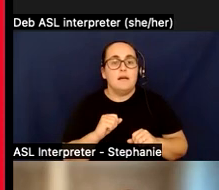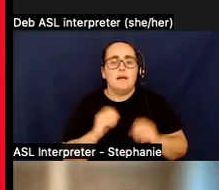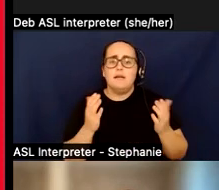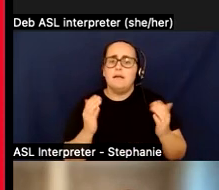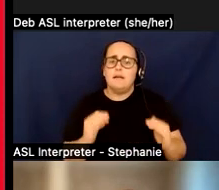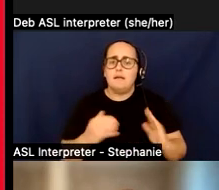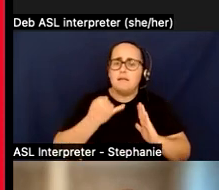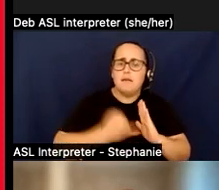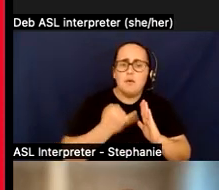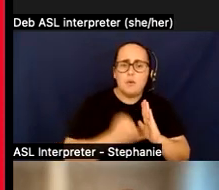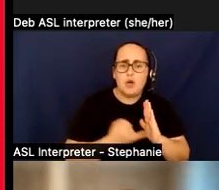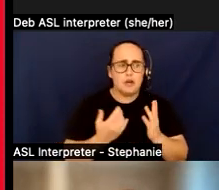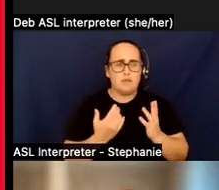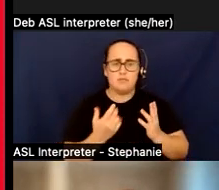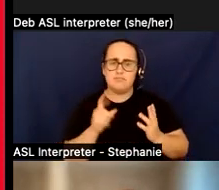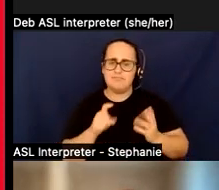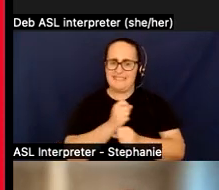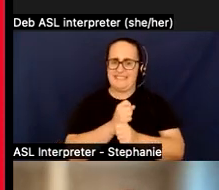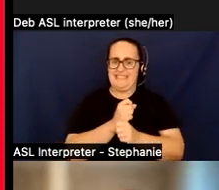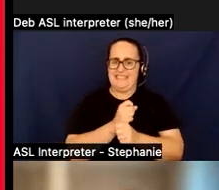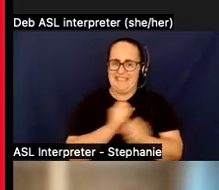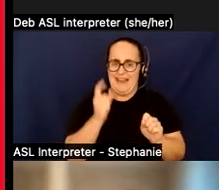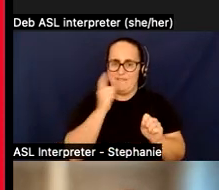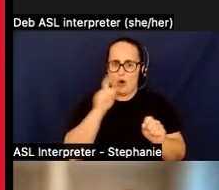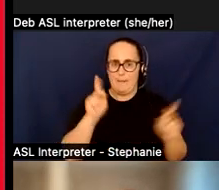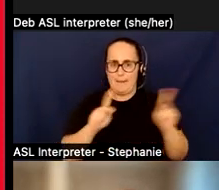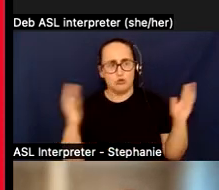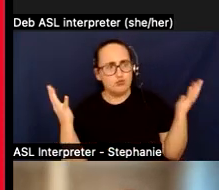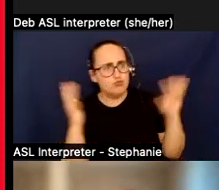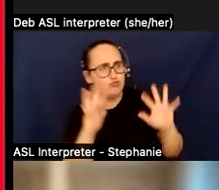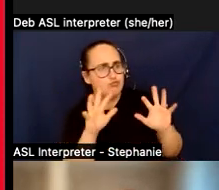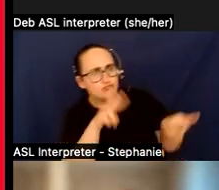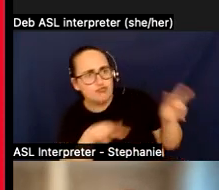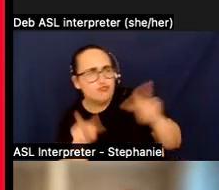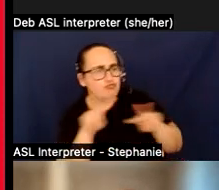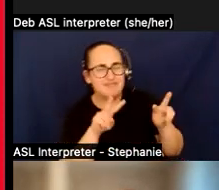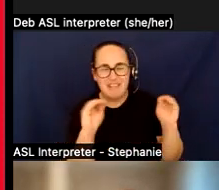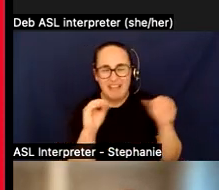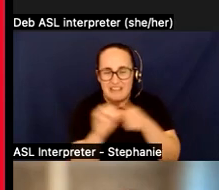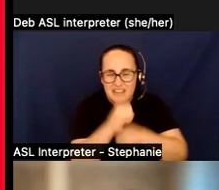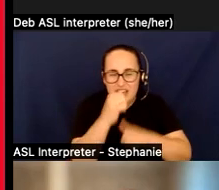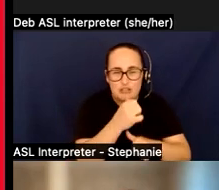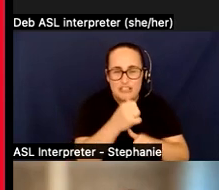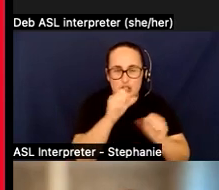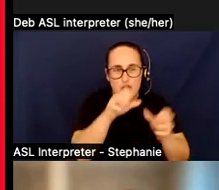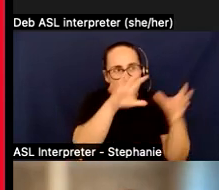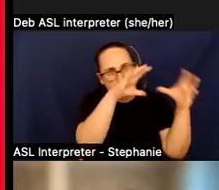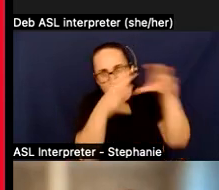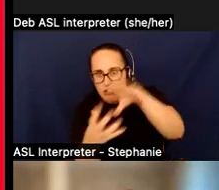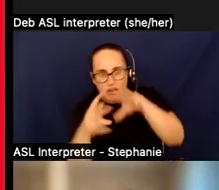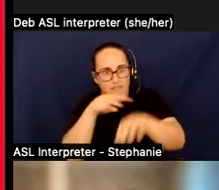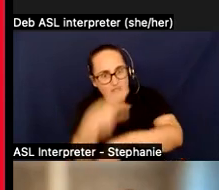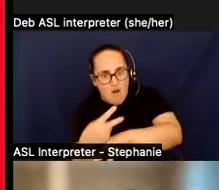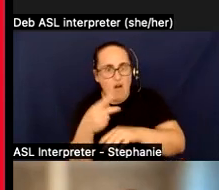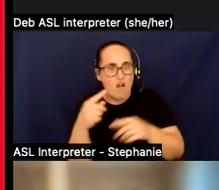so, nothing dangerous, nothing that might fall on people or cause harm in any way.